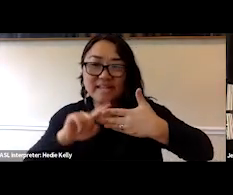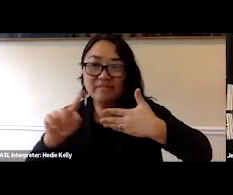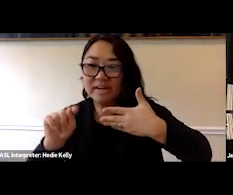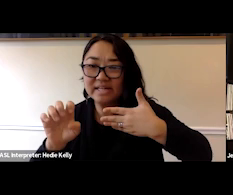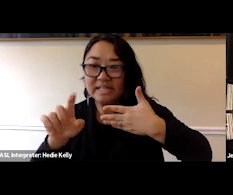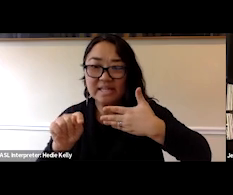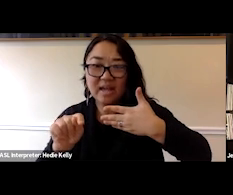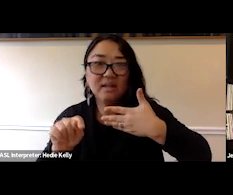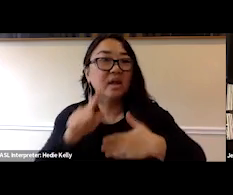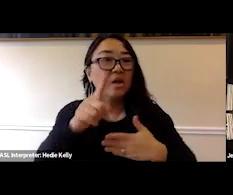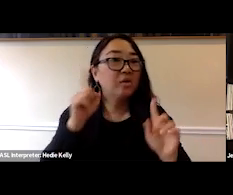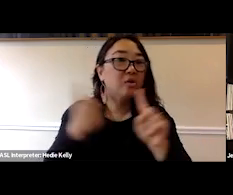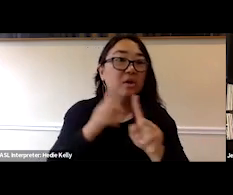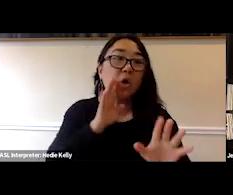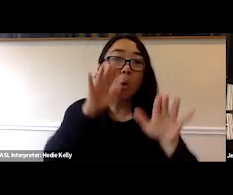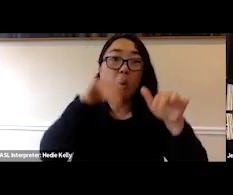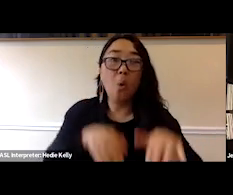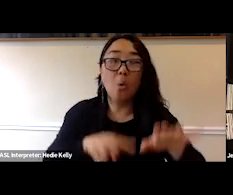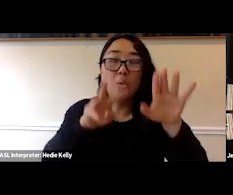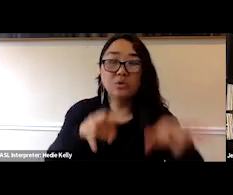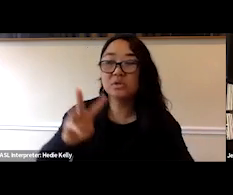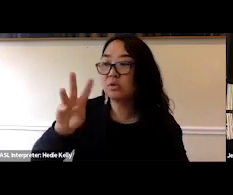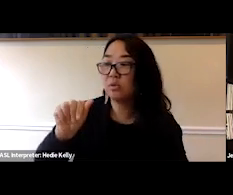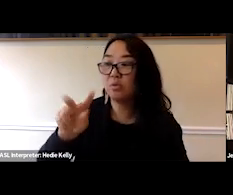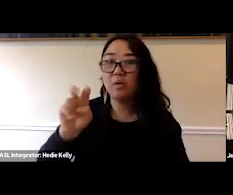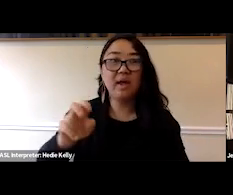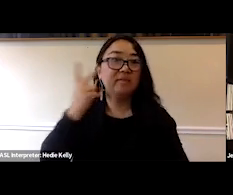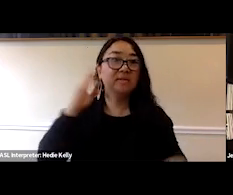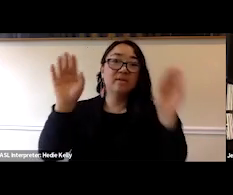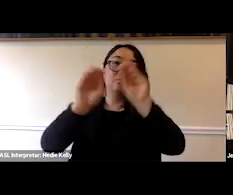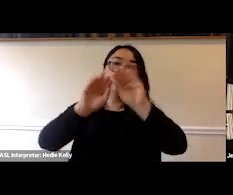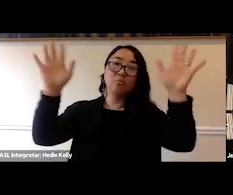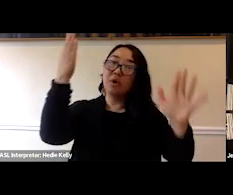of an ocean wave with a bright blue sky in the background with some clouds and it